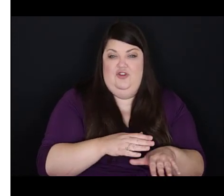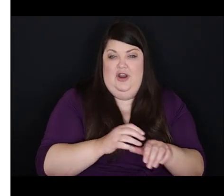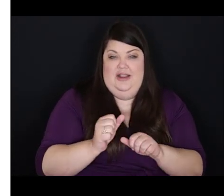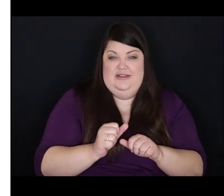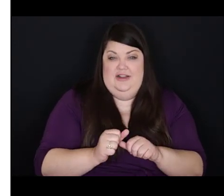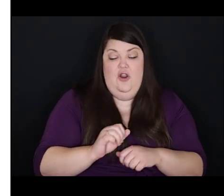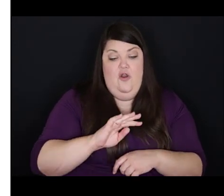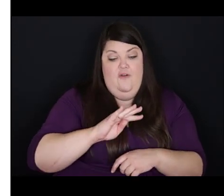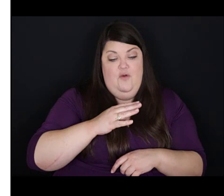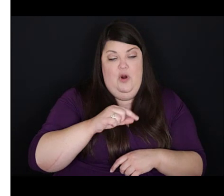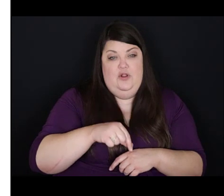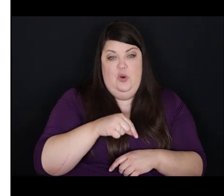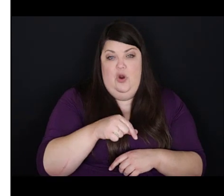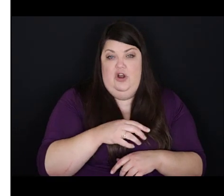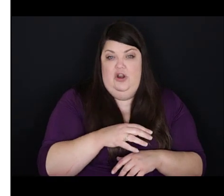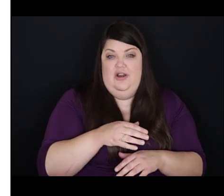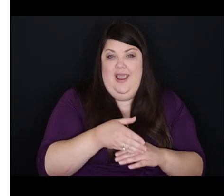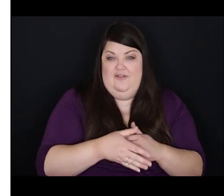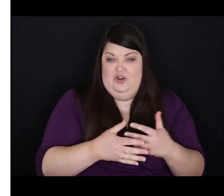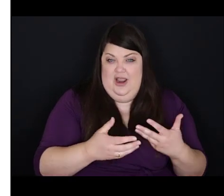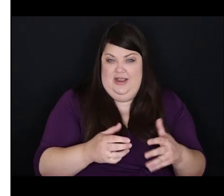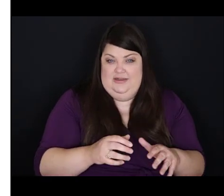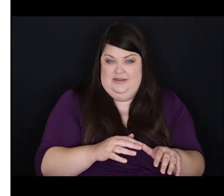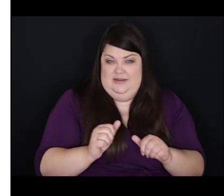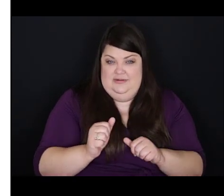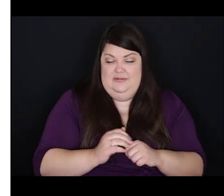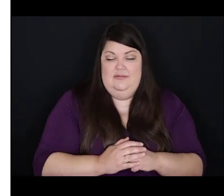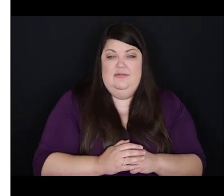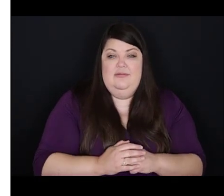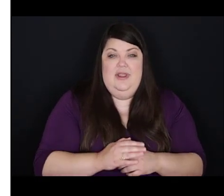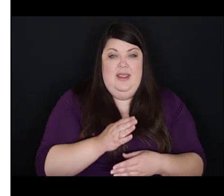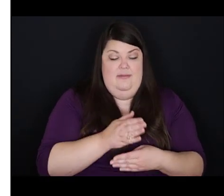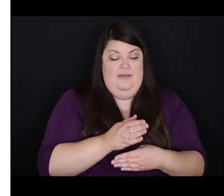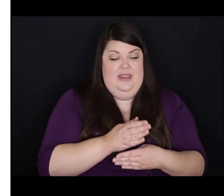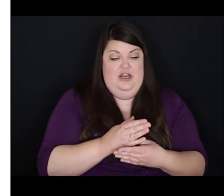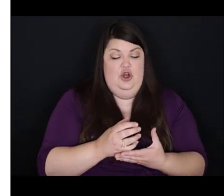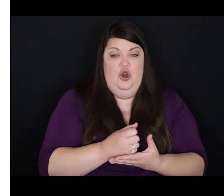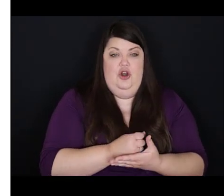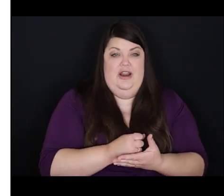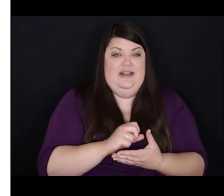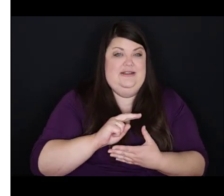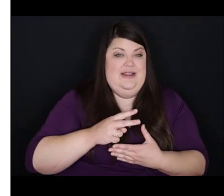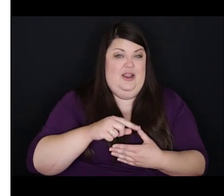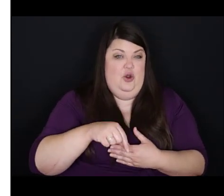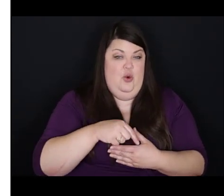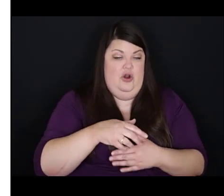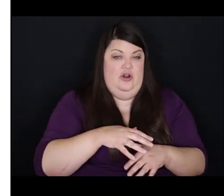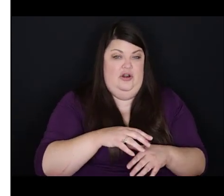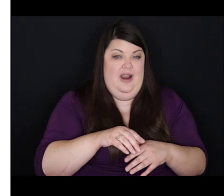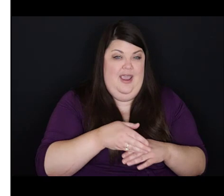quarter after exit, median earnings second quarter after exit, credential attainment,